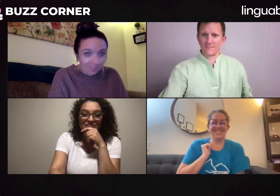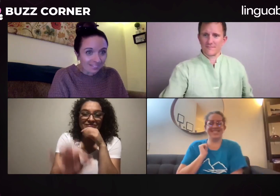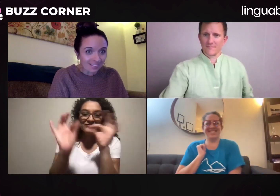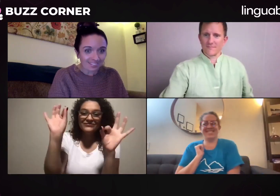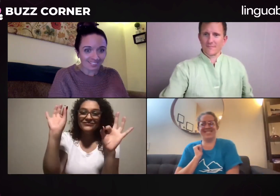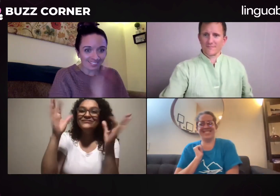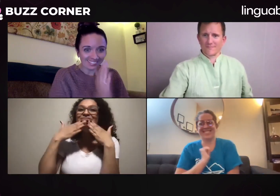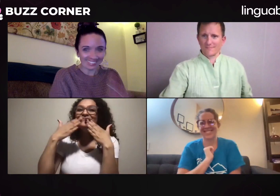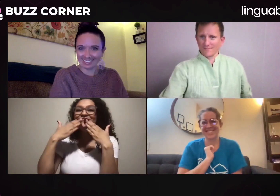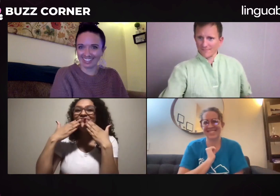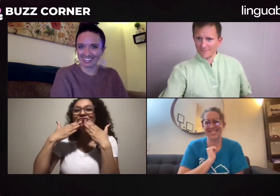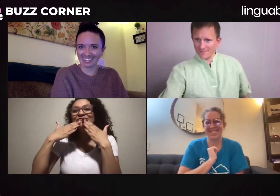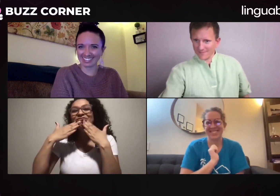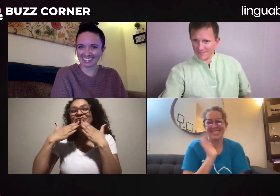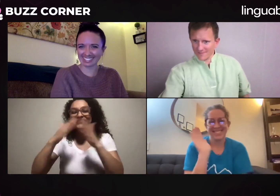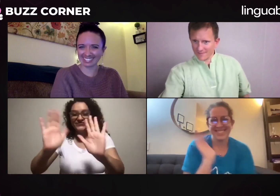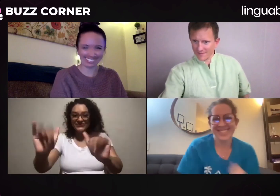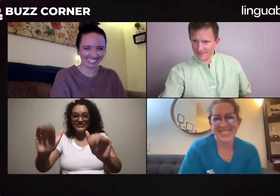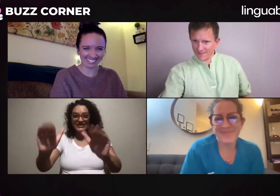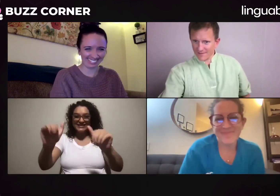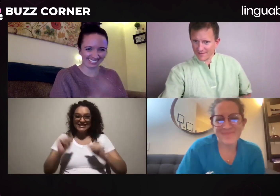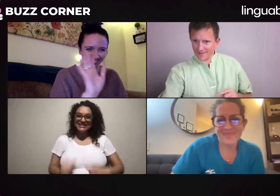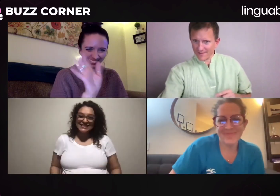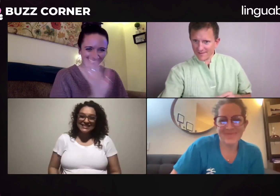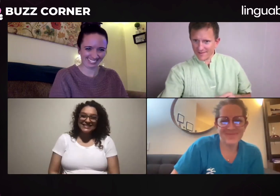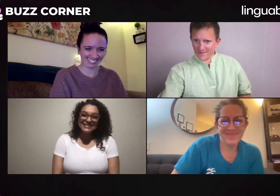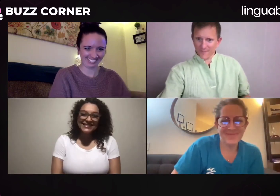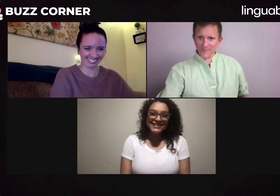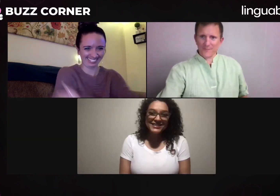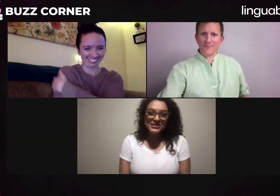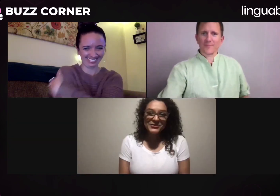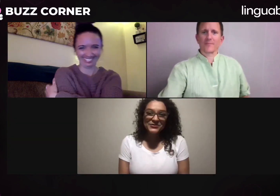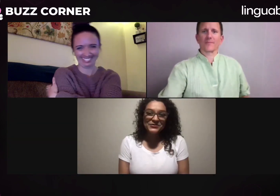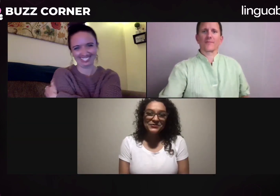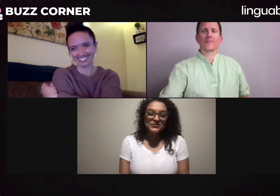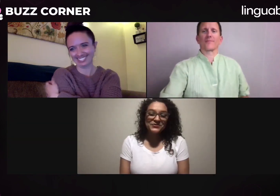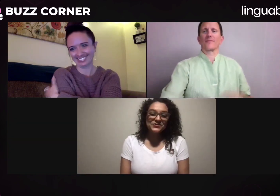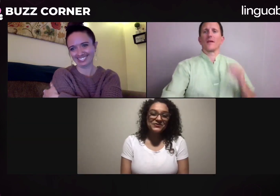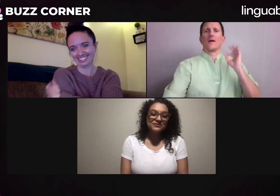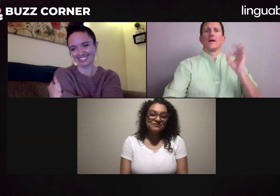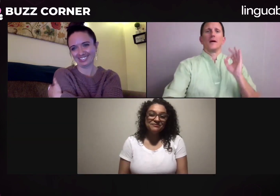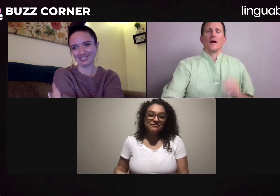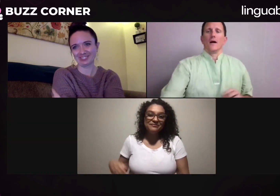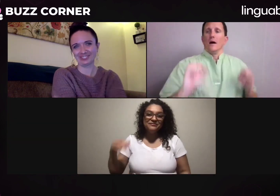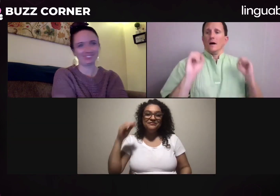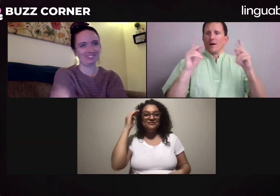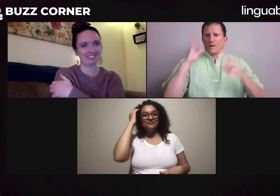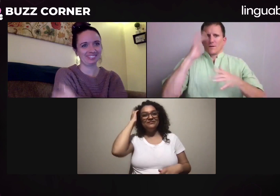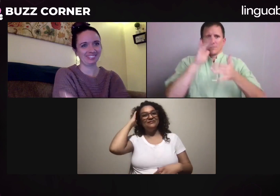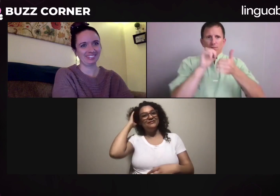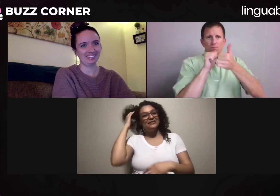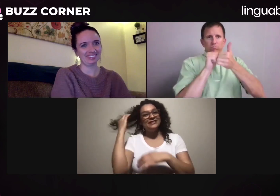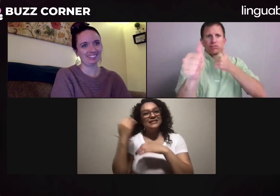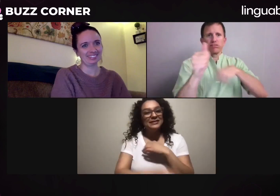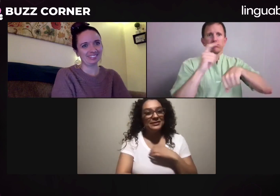Thank you so much! All right. Well, we are past time. I know that we are.